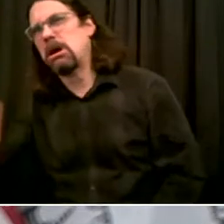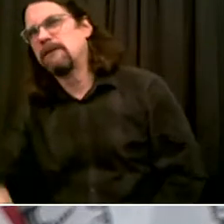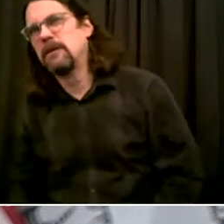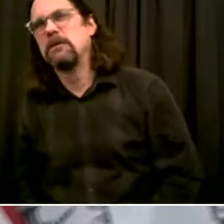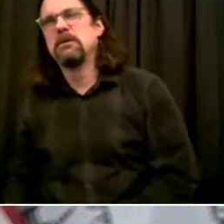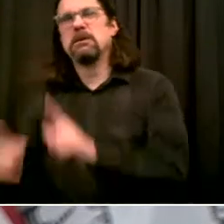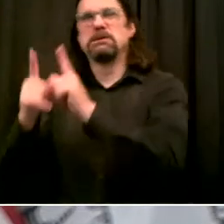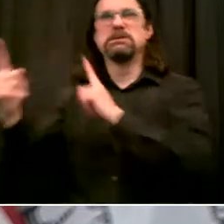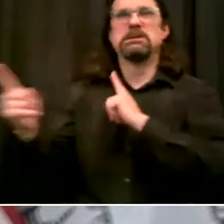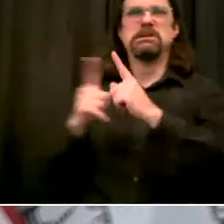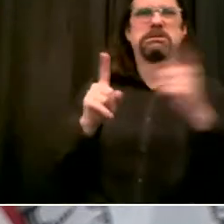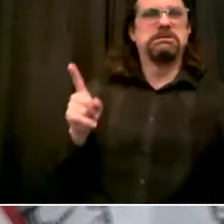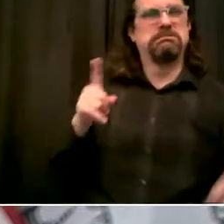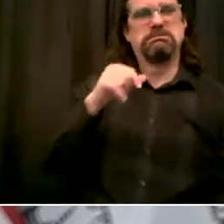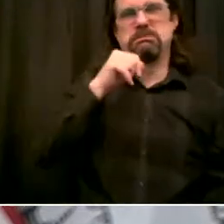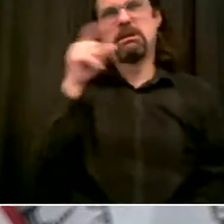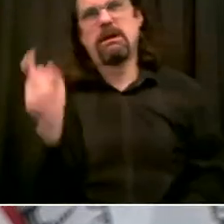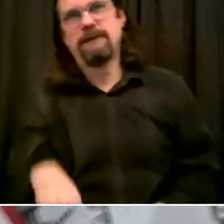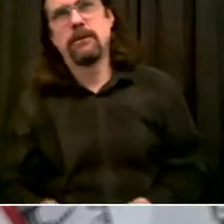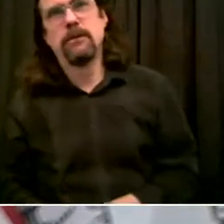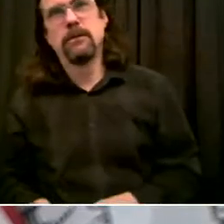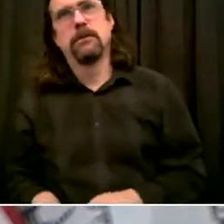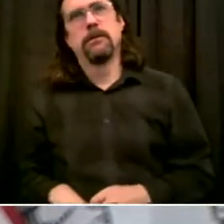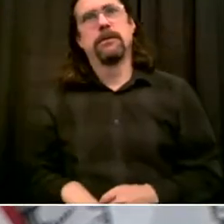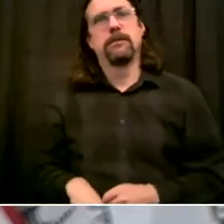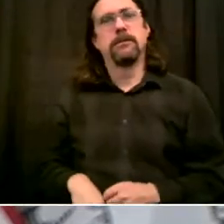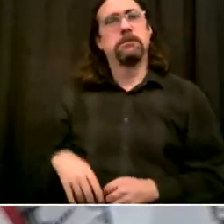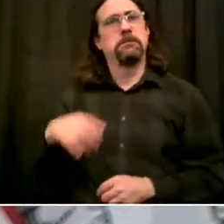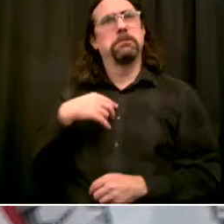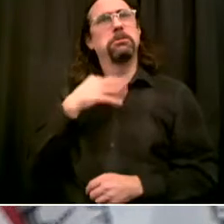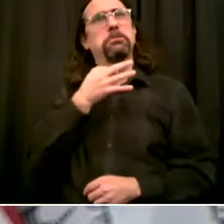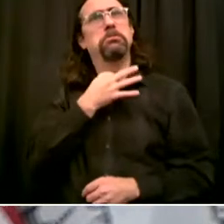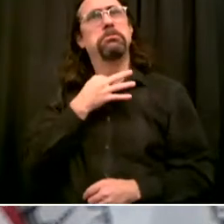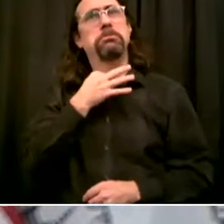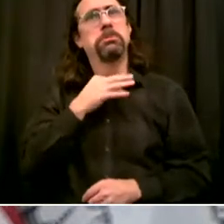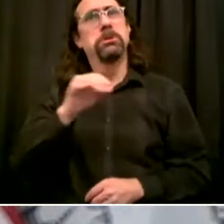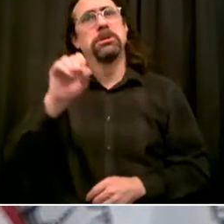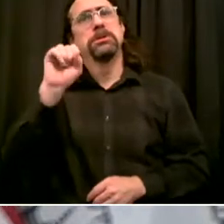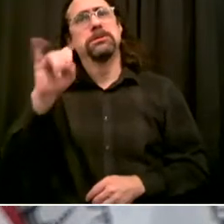POLITICAL LEANINGS ARE?